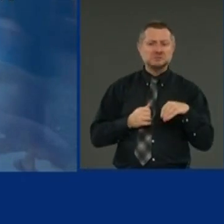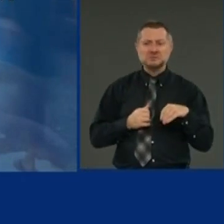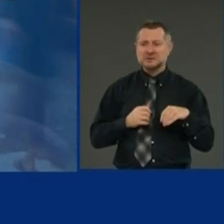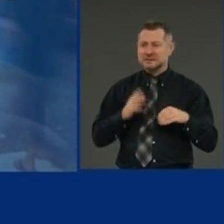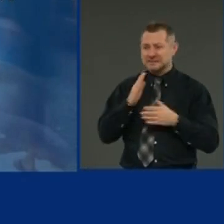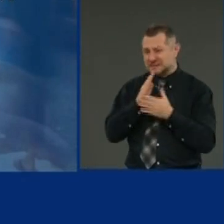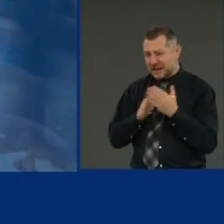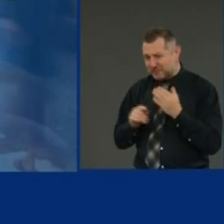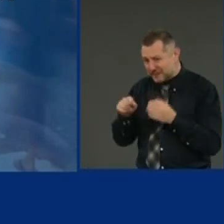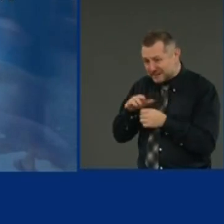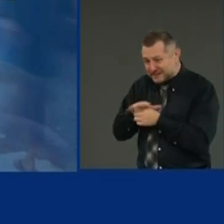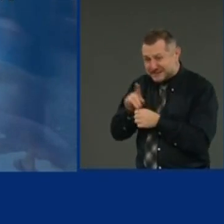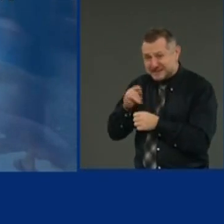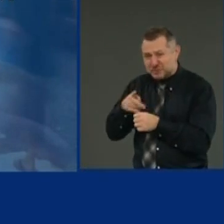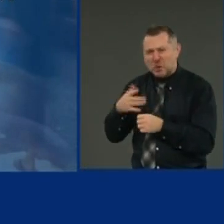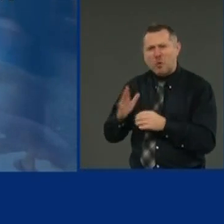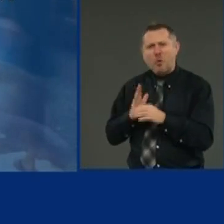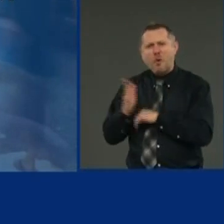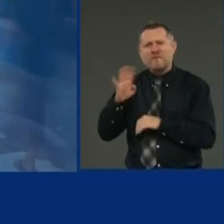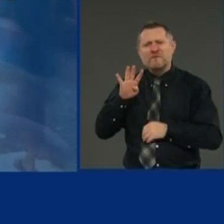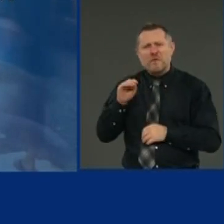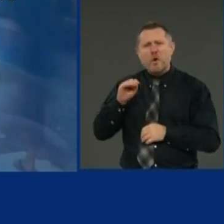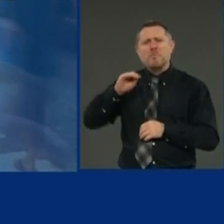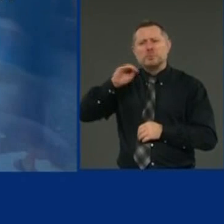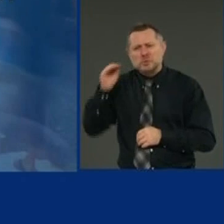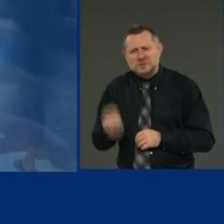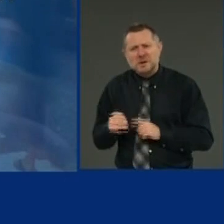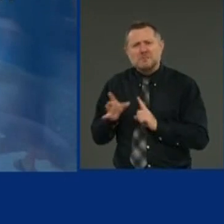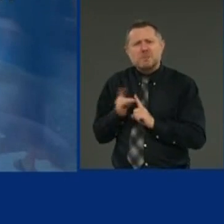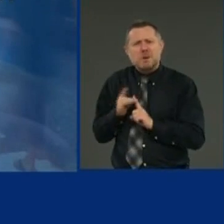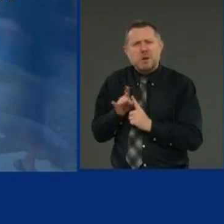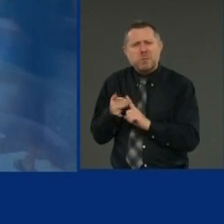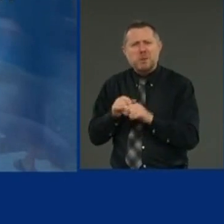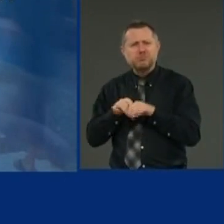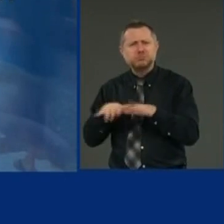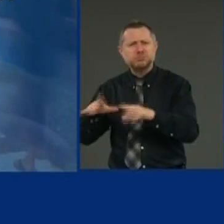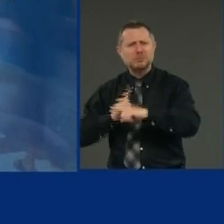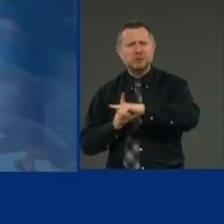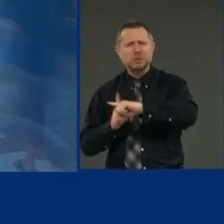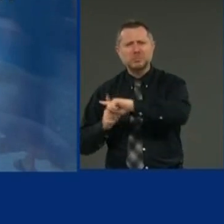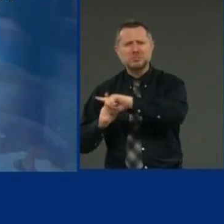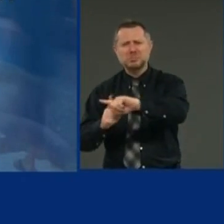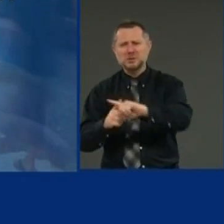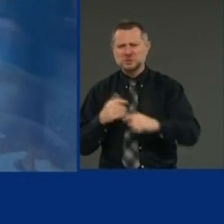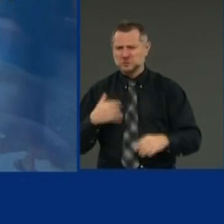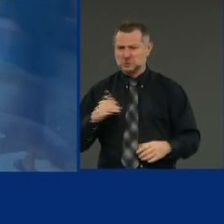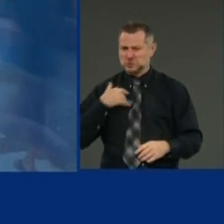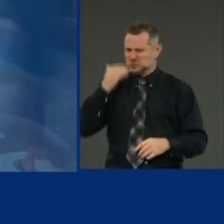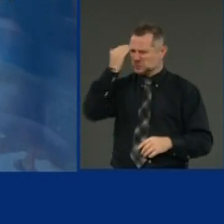CITYWIDE THE INFECTION RATE IS ABOUT 19 PERCENT, 20 PERCENT. IN SOME ZIP CODES IT'S OVER